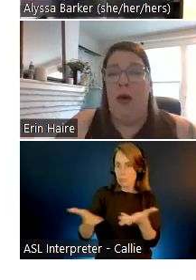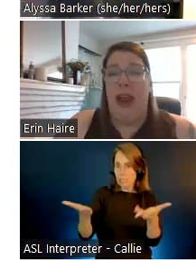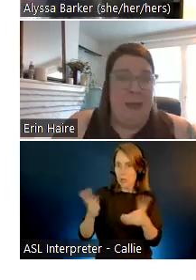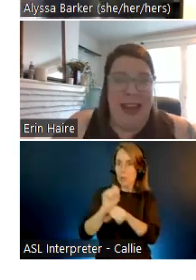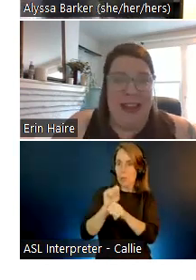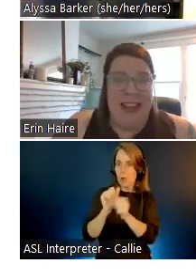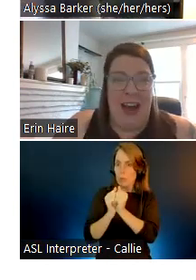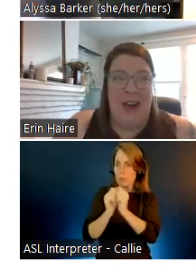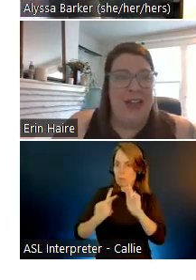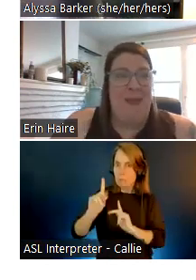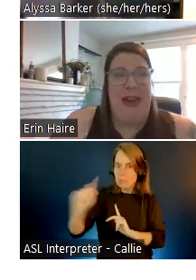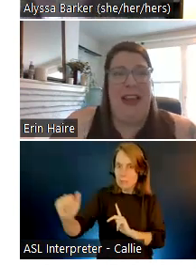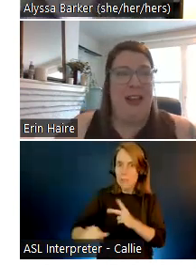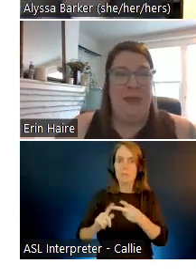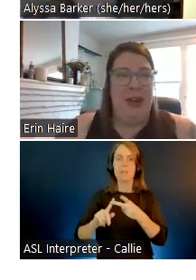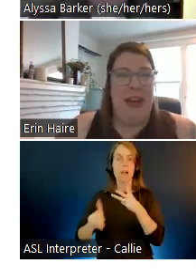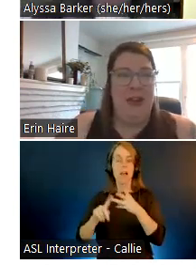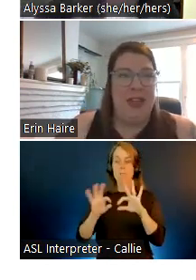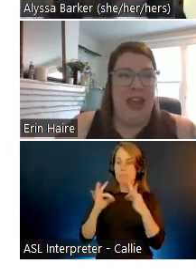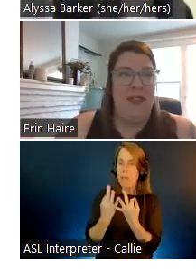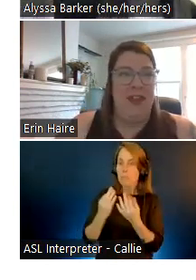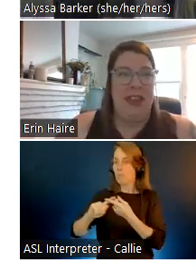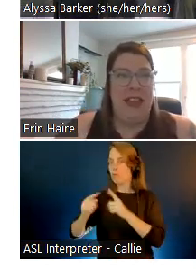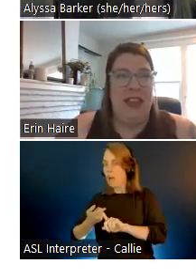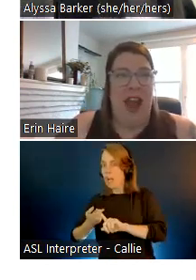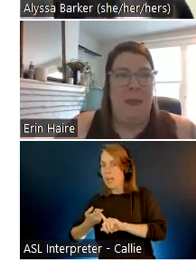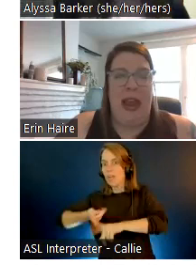anybody else's other somebody in the community who's just kind of interested in this topic